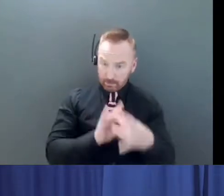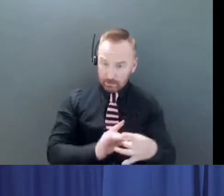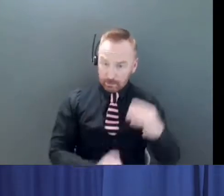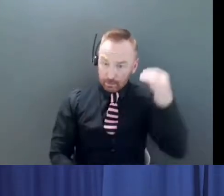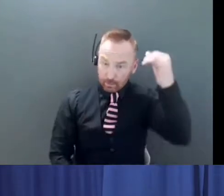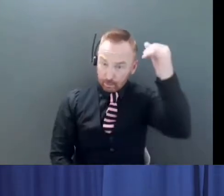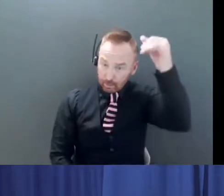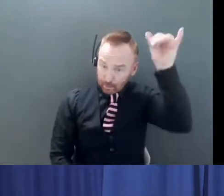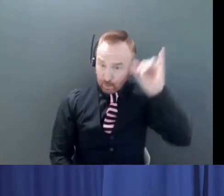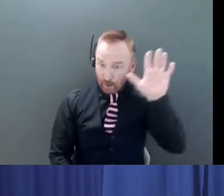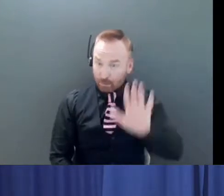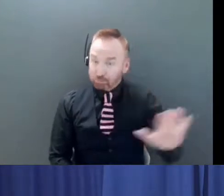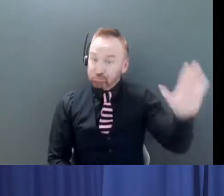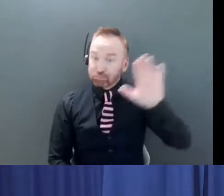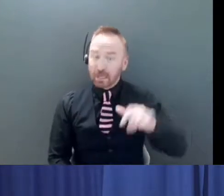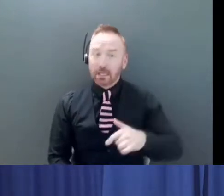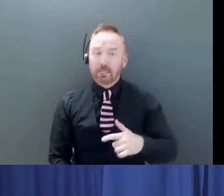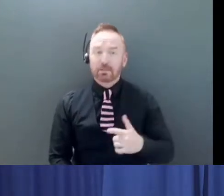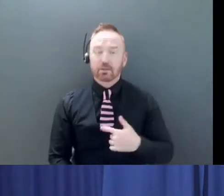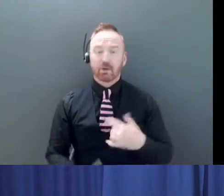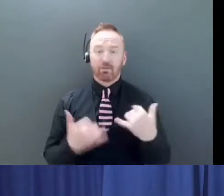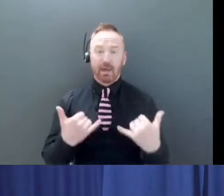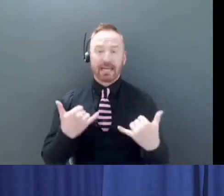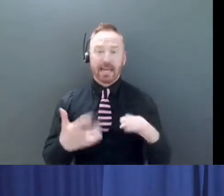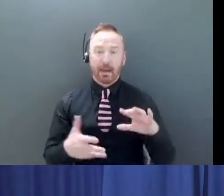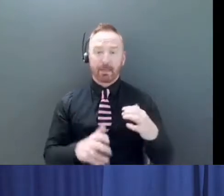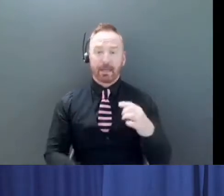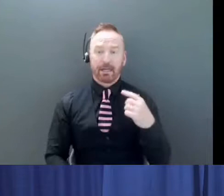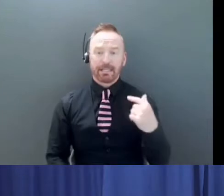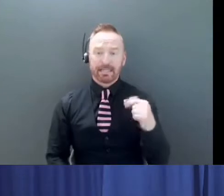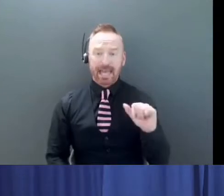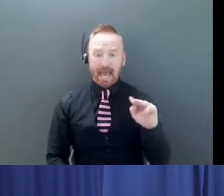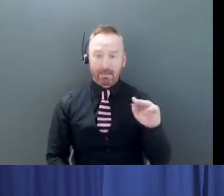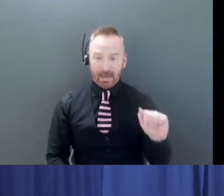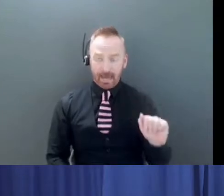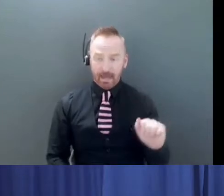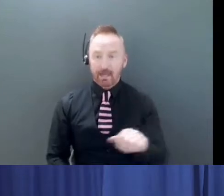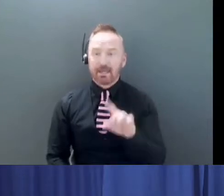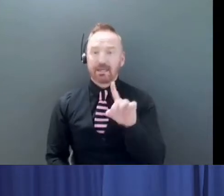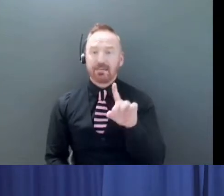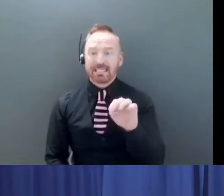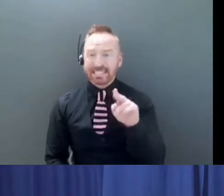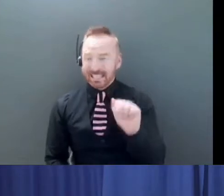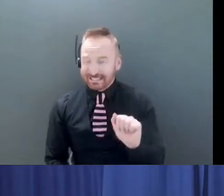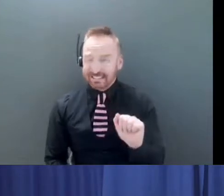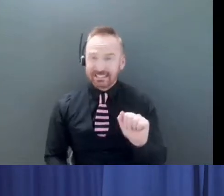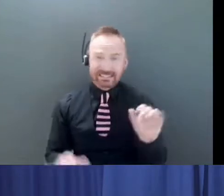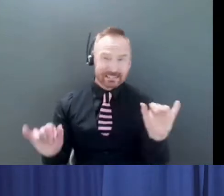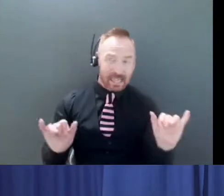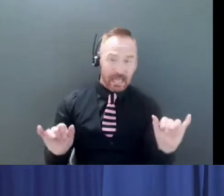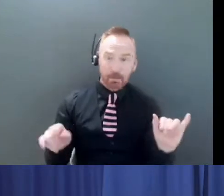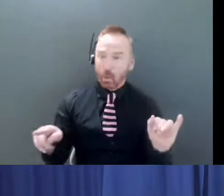could see again with delta and perhaps worse. Just as with the gamma variant, delta coronavirus will quickly infect as many people as